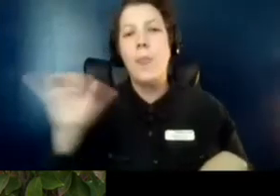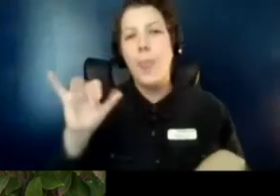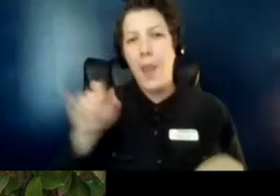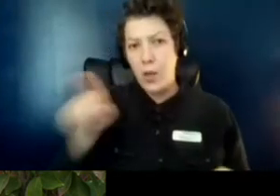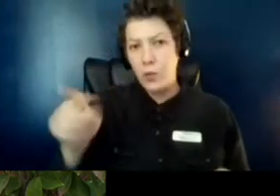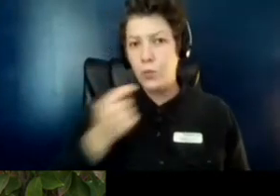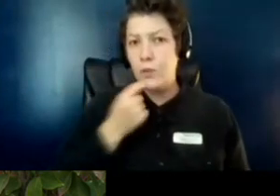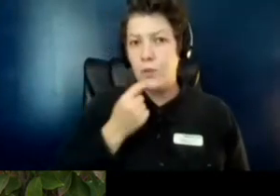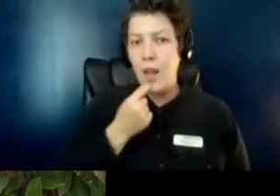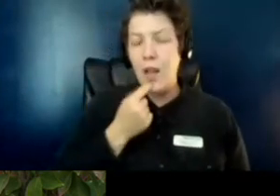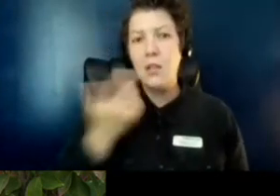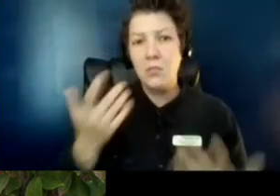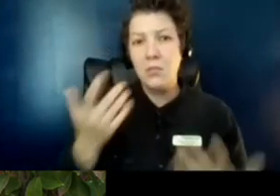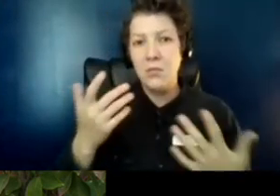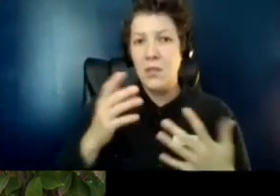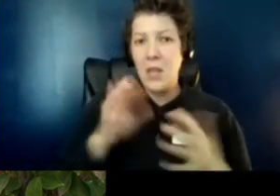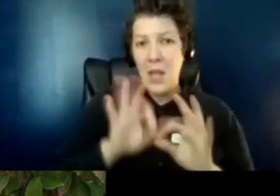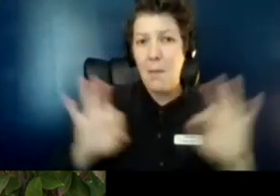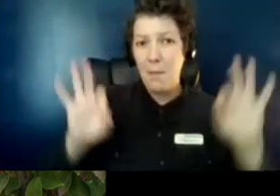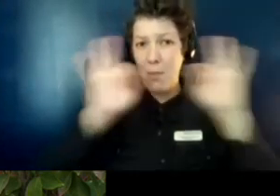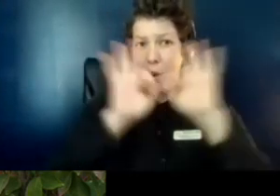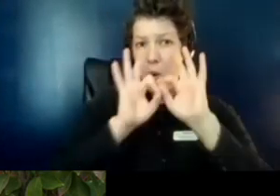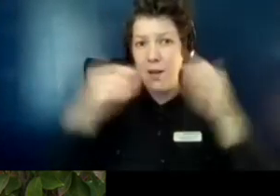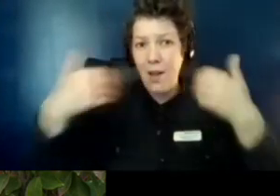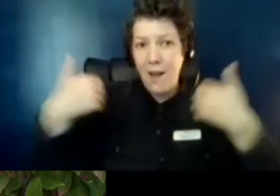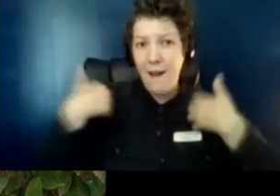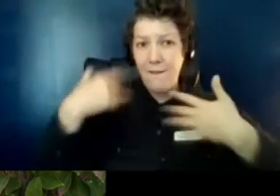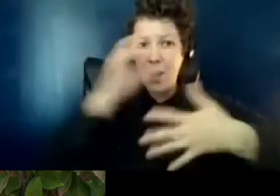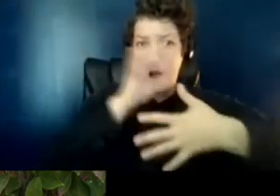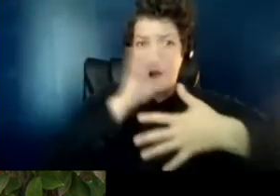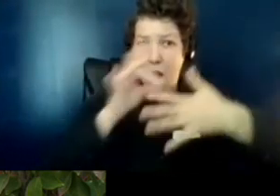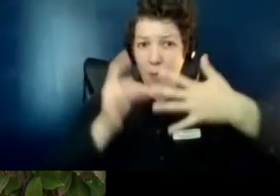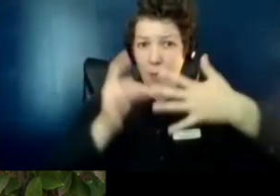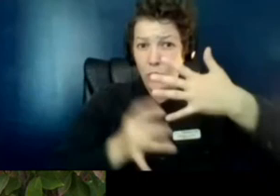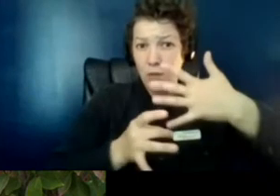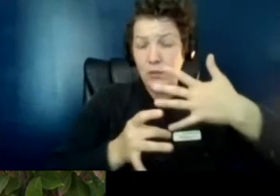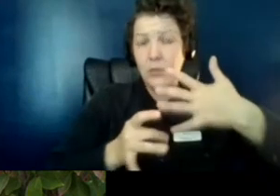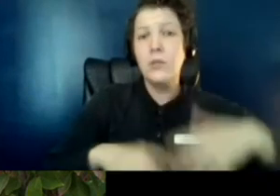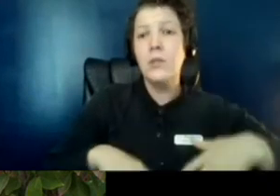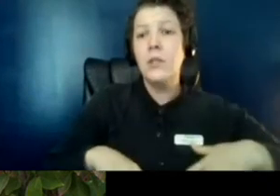just take into consideration people who don't speak English as a first language but let's